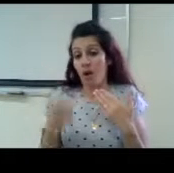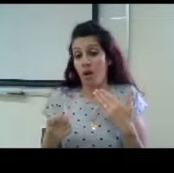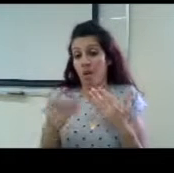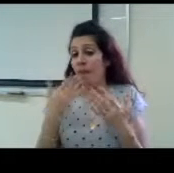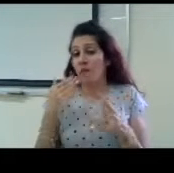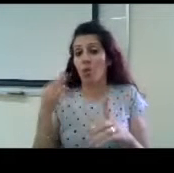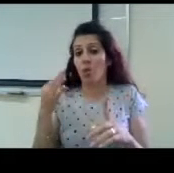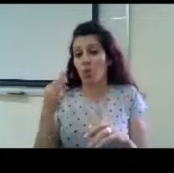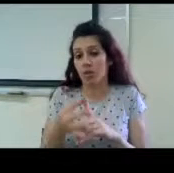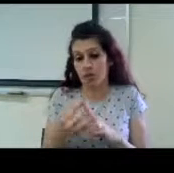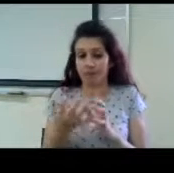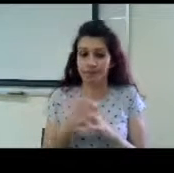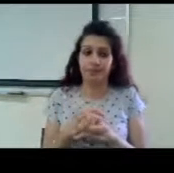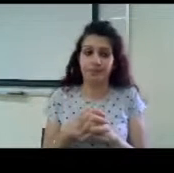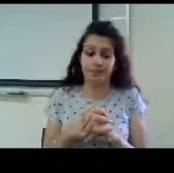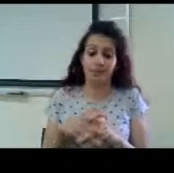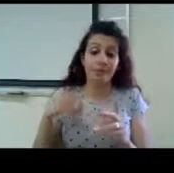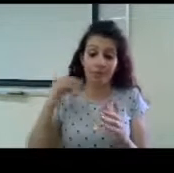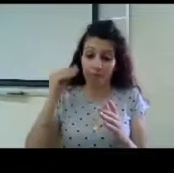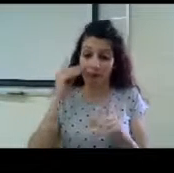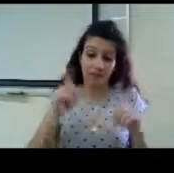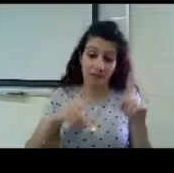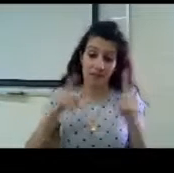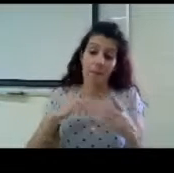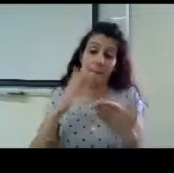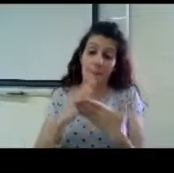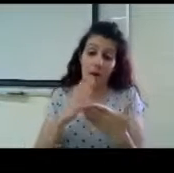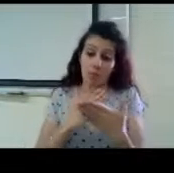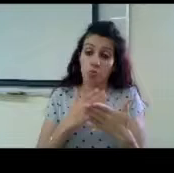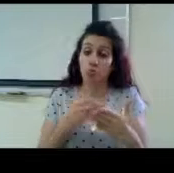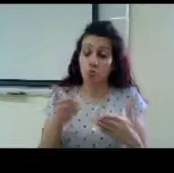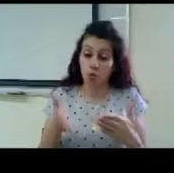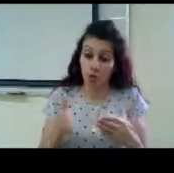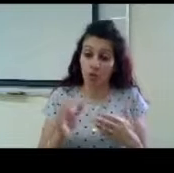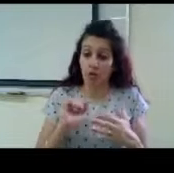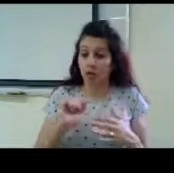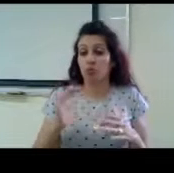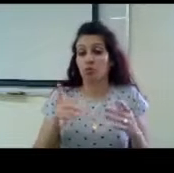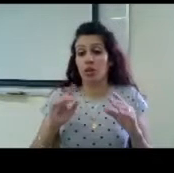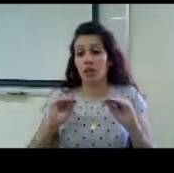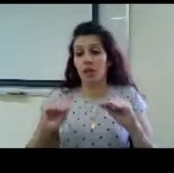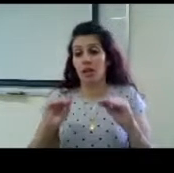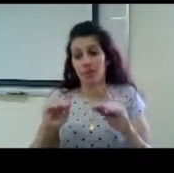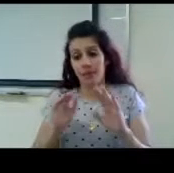important teachers in some of our partner programs have been trained to